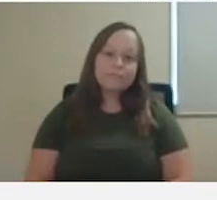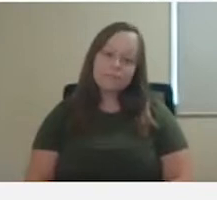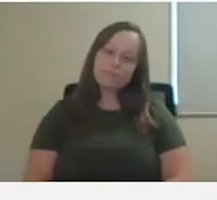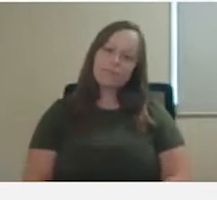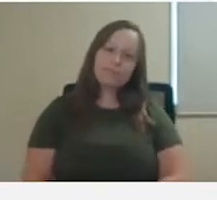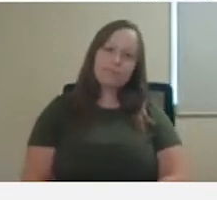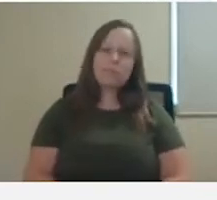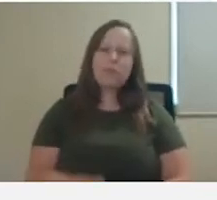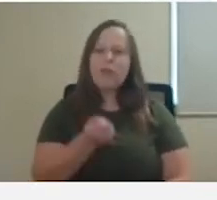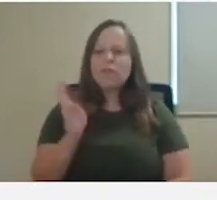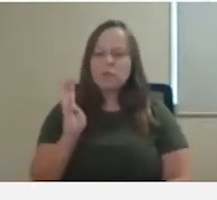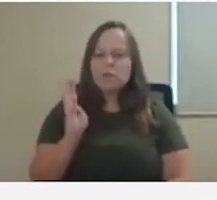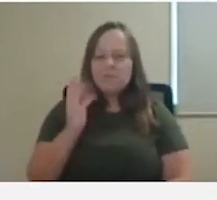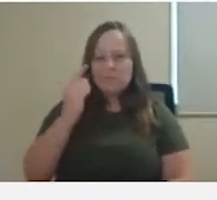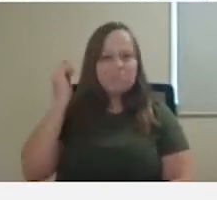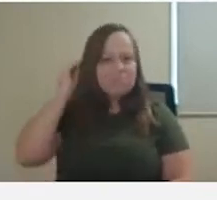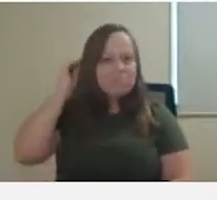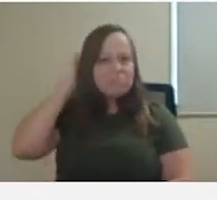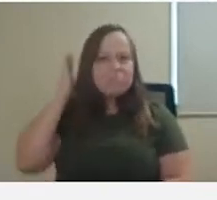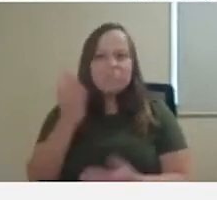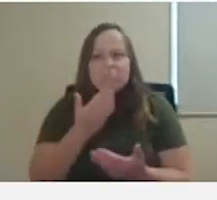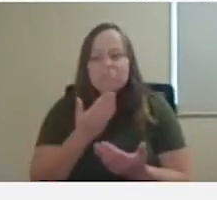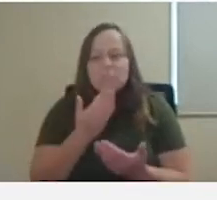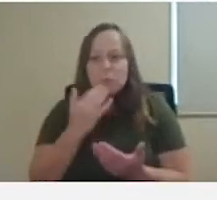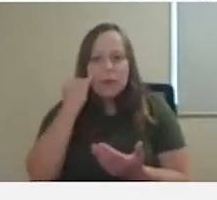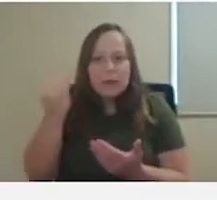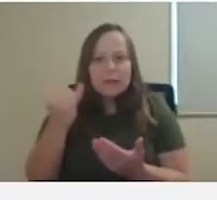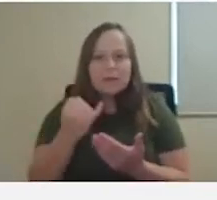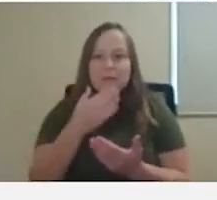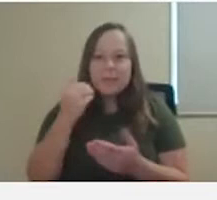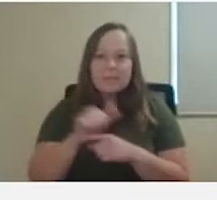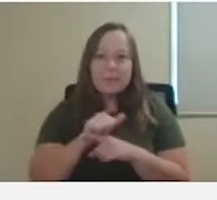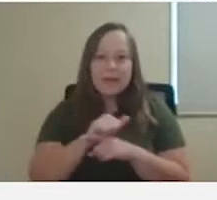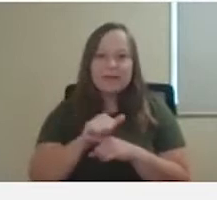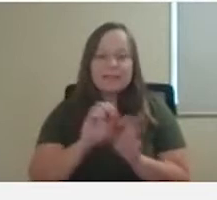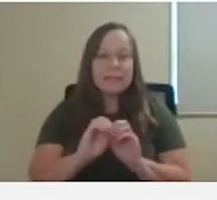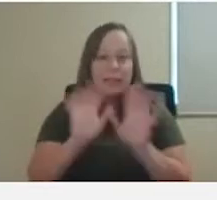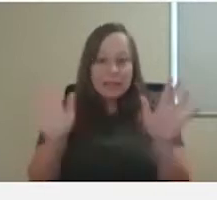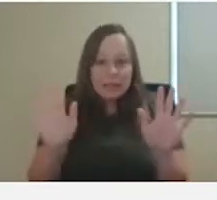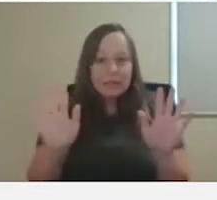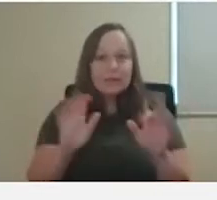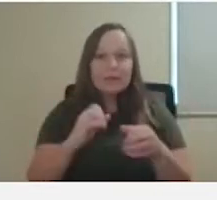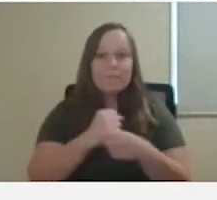A few best practices-- as I've already made clear, be sure to request